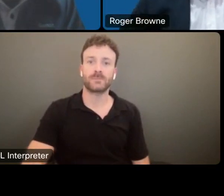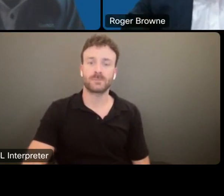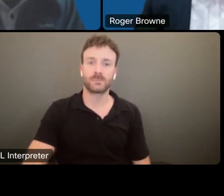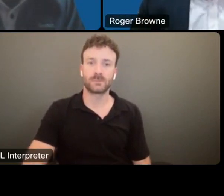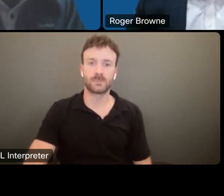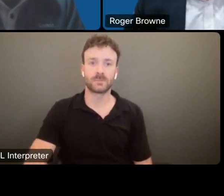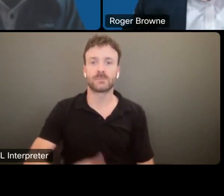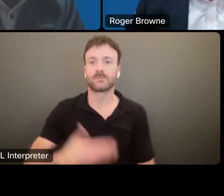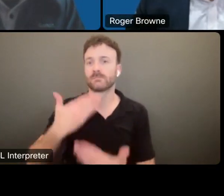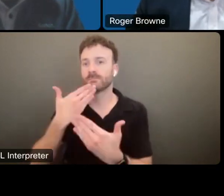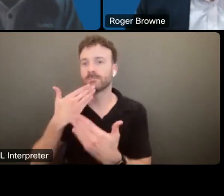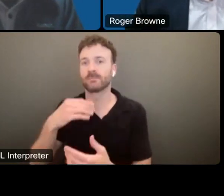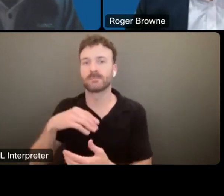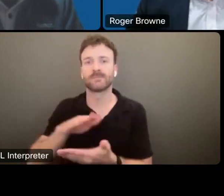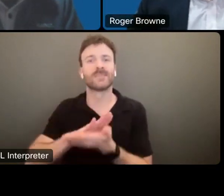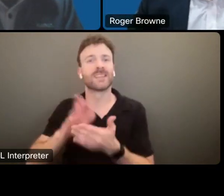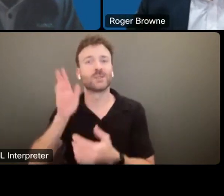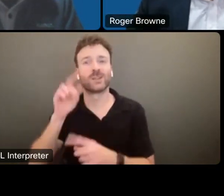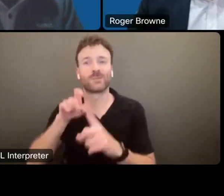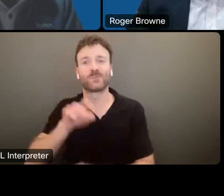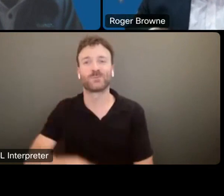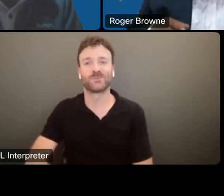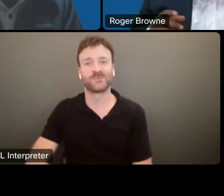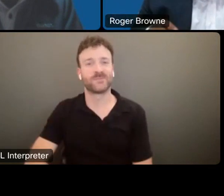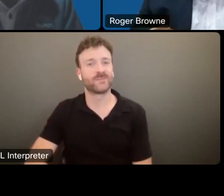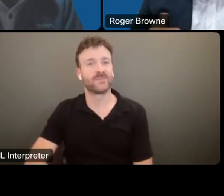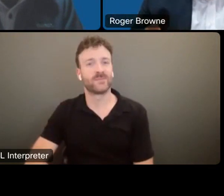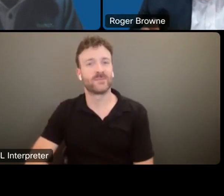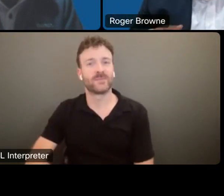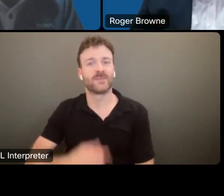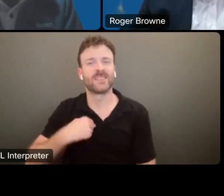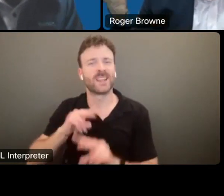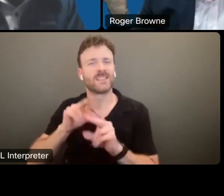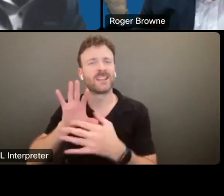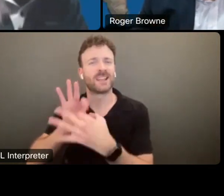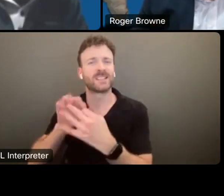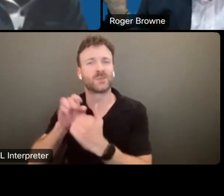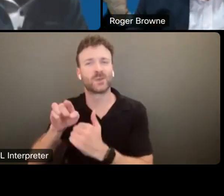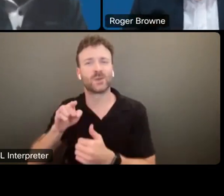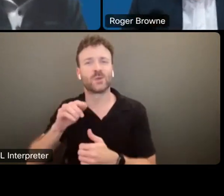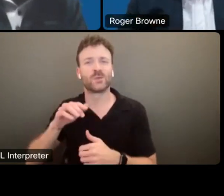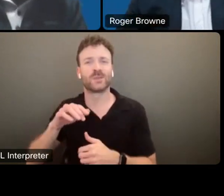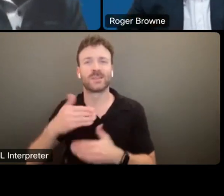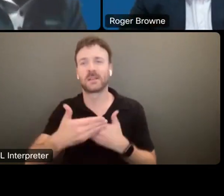By the way, good to hear from you on the call. And looking forward to actually connecting with you a bit on some of this stuff on the go-forward.